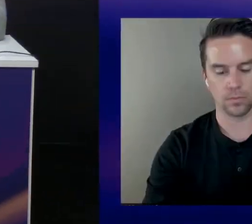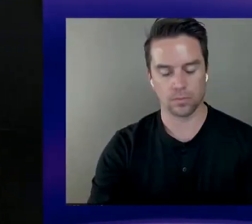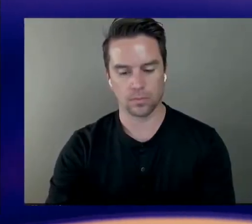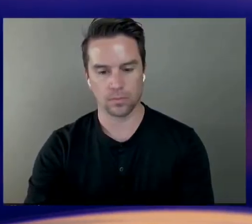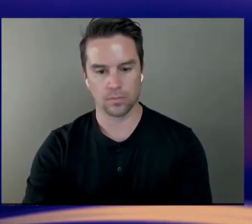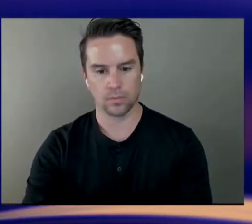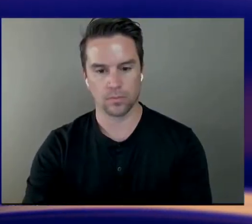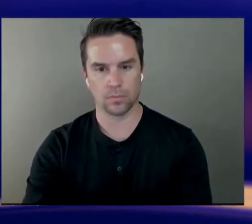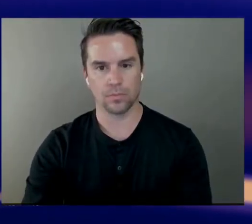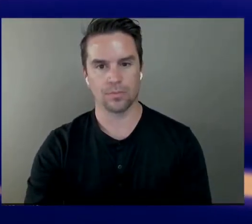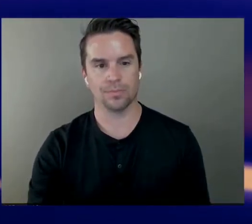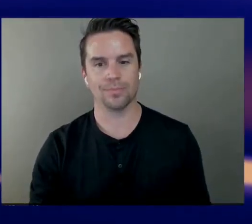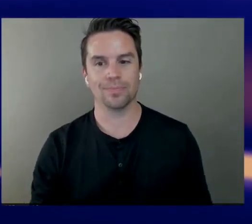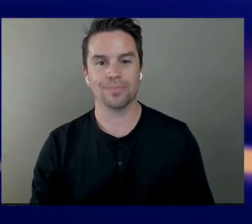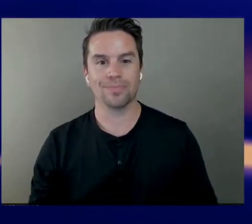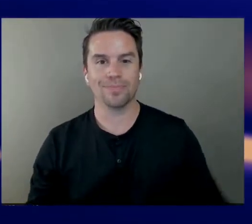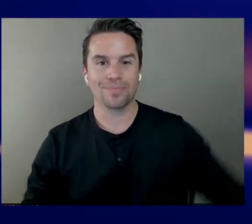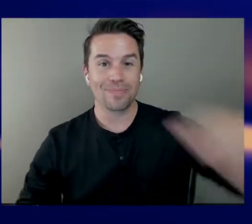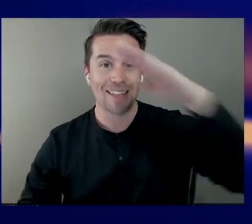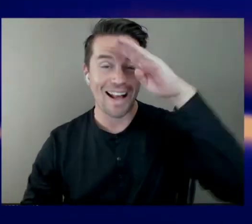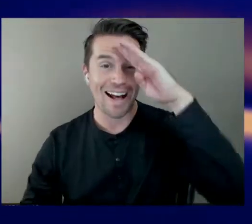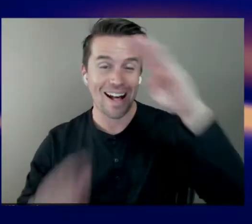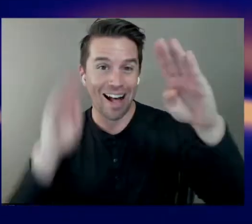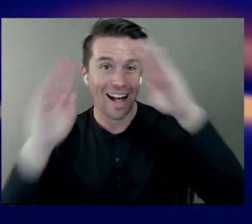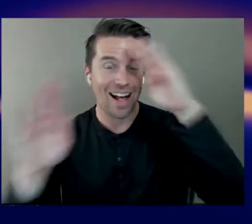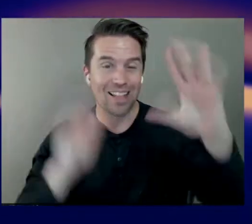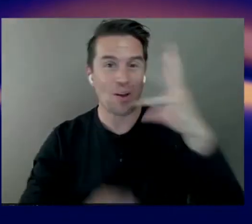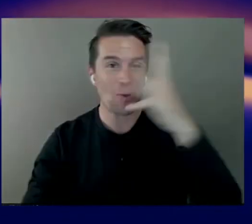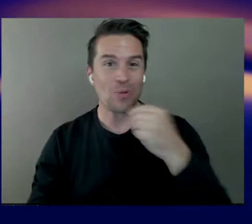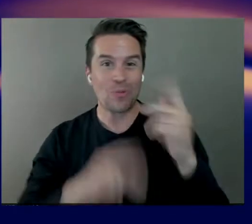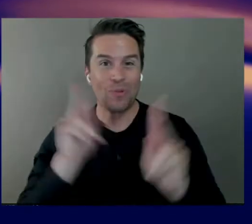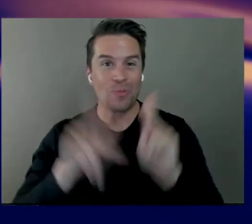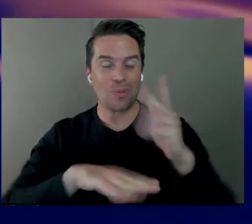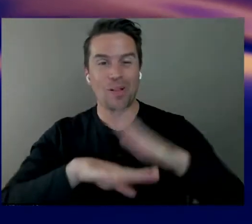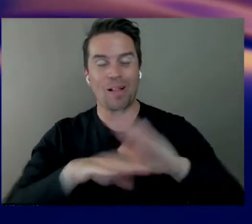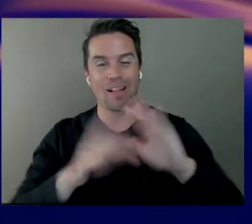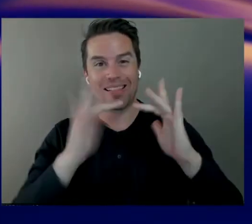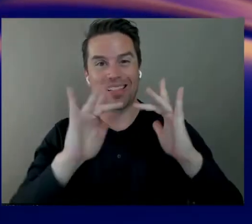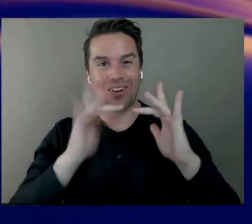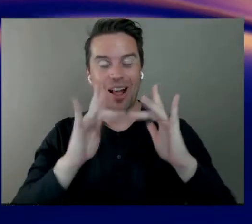Hello, all you beautiful people on the internet. You're watching us live here at the SF Summit.